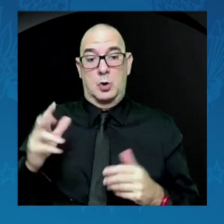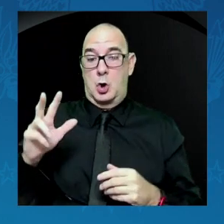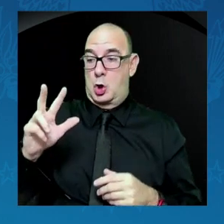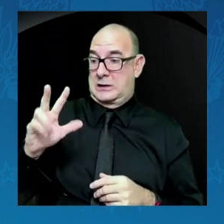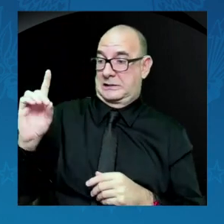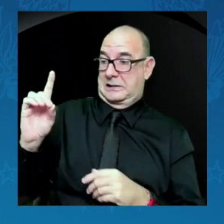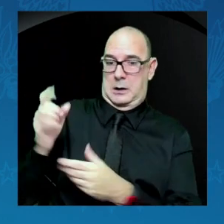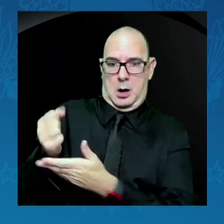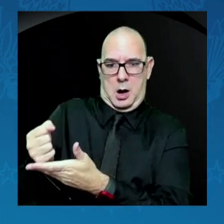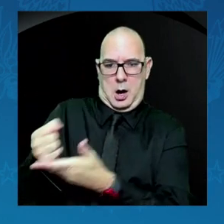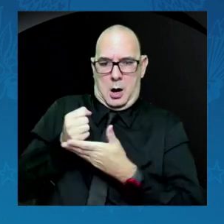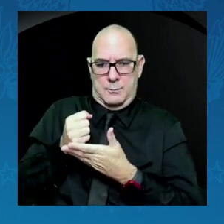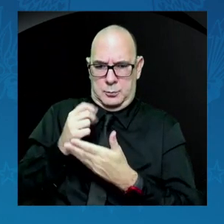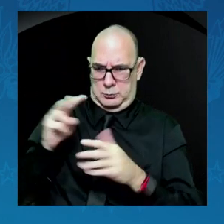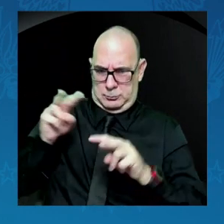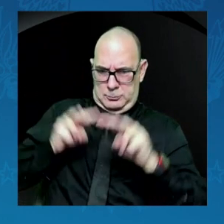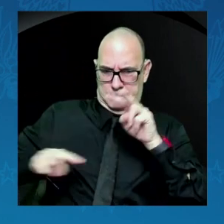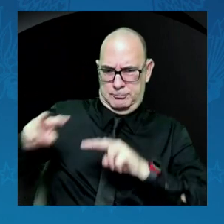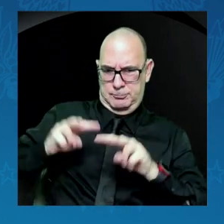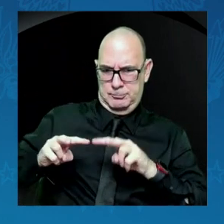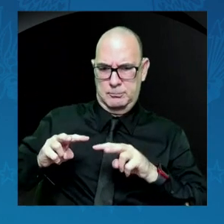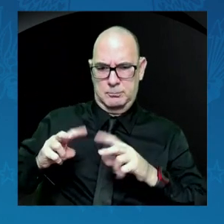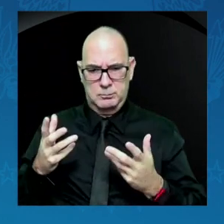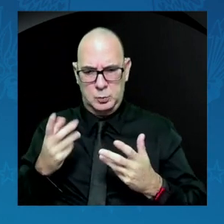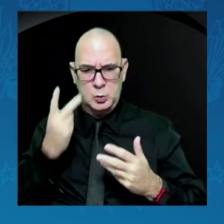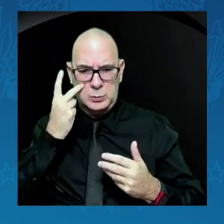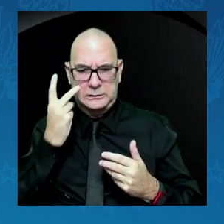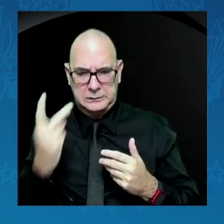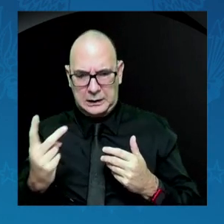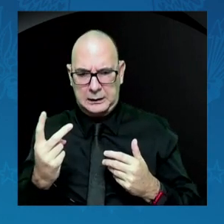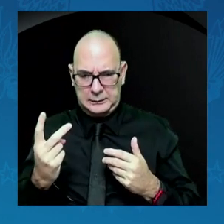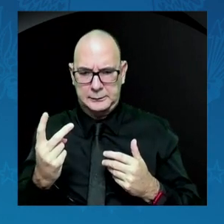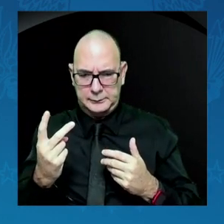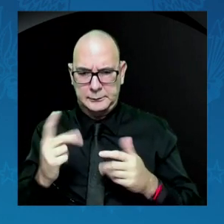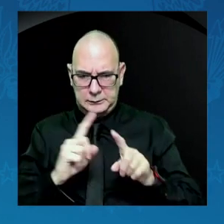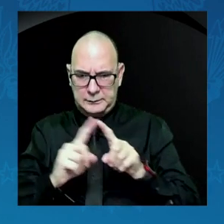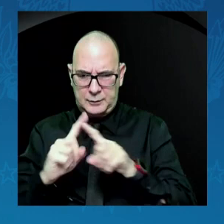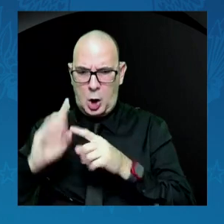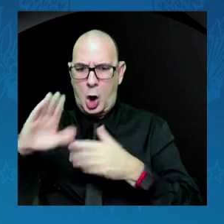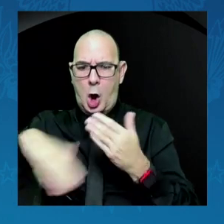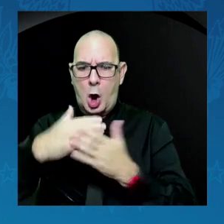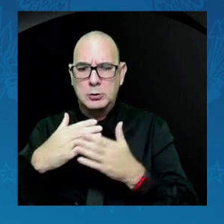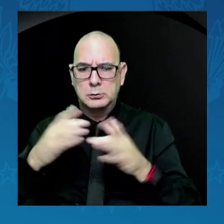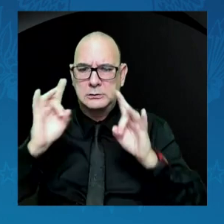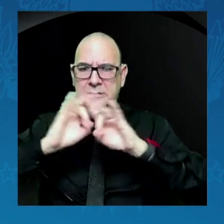and in the face of all these disasters, there are significant equity issues